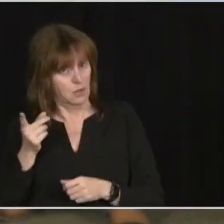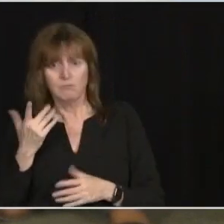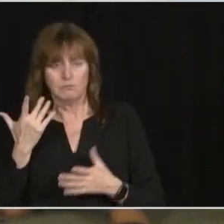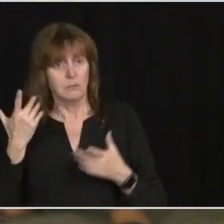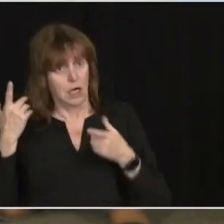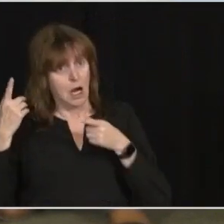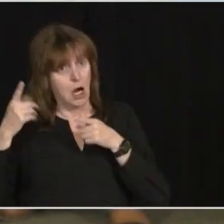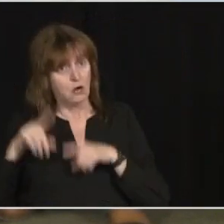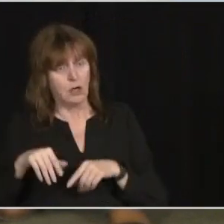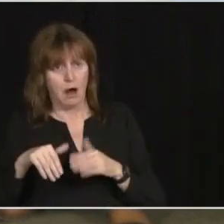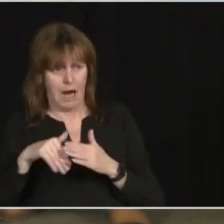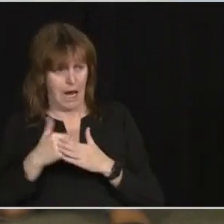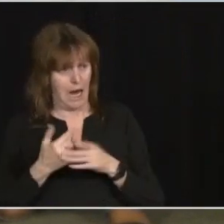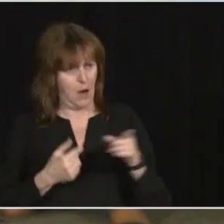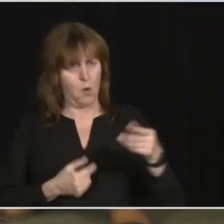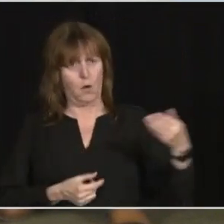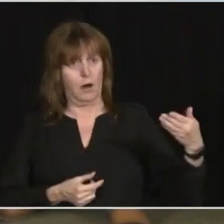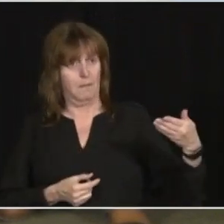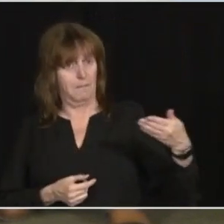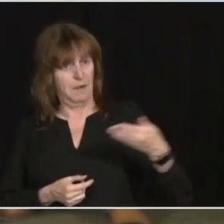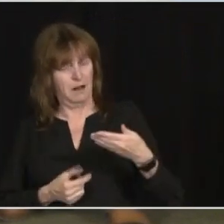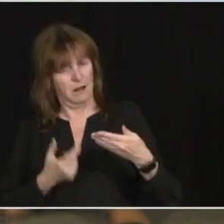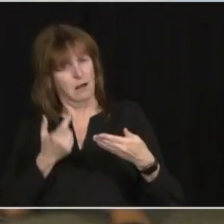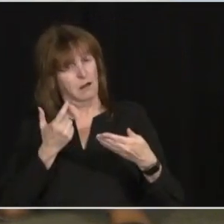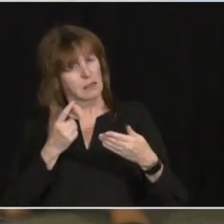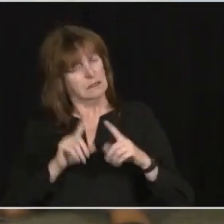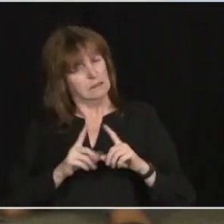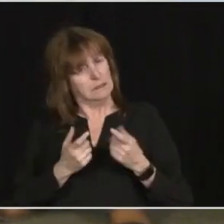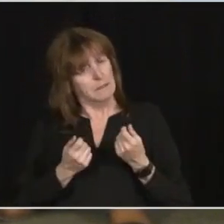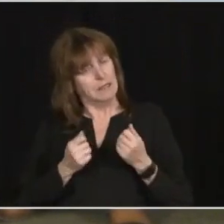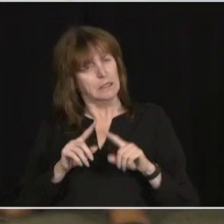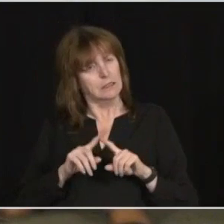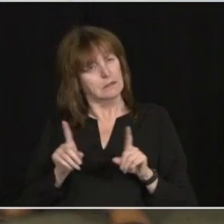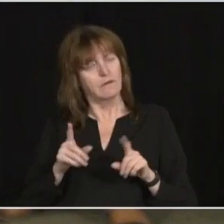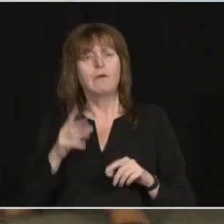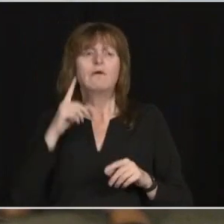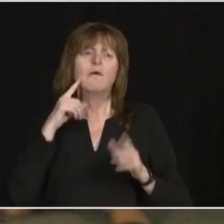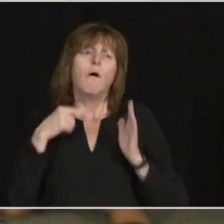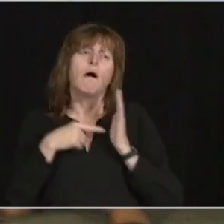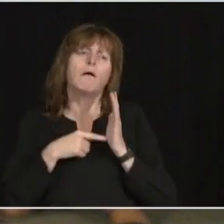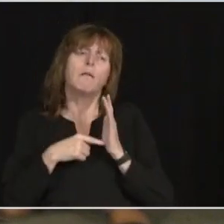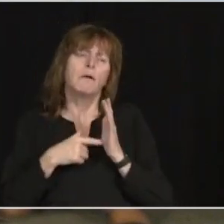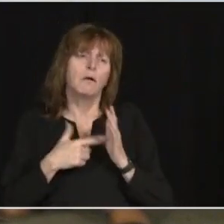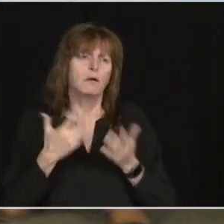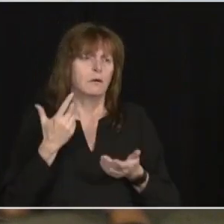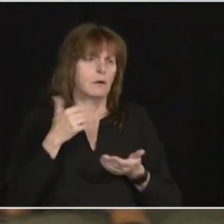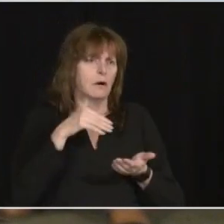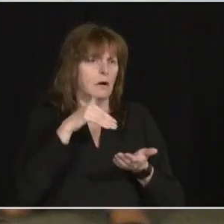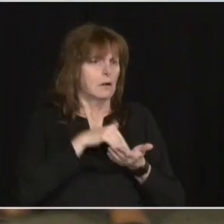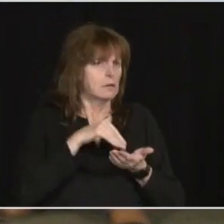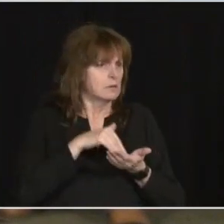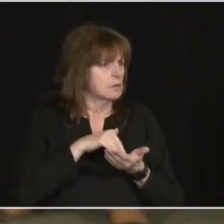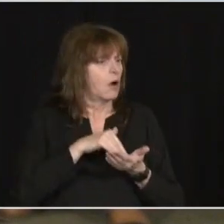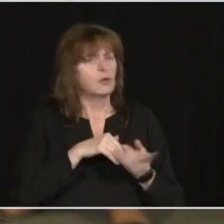some of the billing systems for doctors so that if working in intensive care or in emergency departments with COVID-19 patients